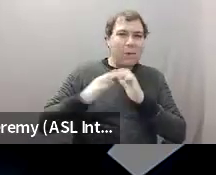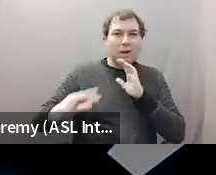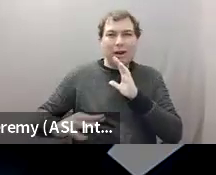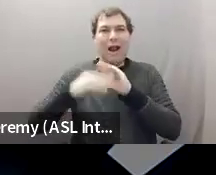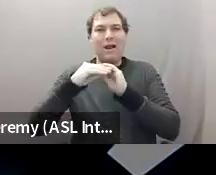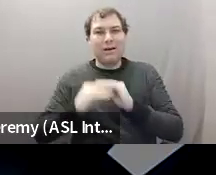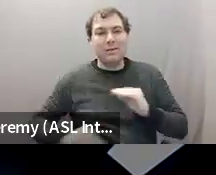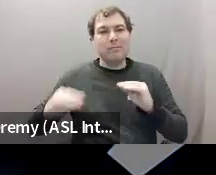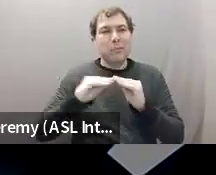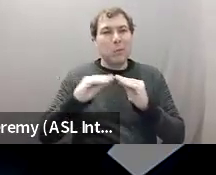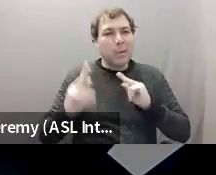Lynnie Downum-Hanzal: So I was thinking, well.